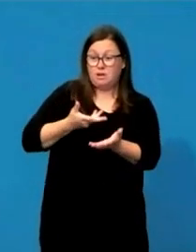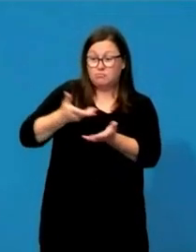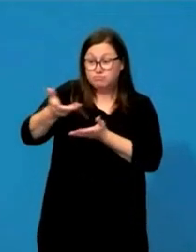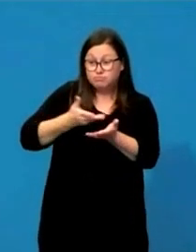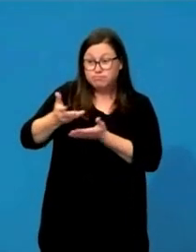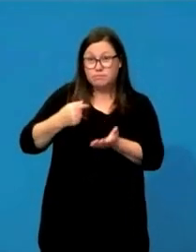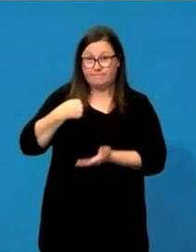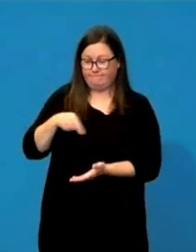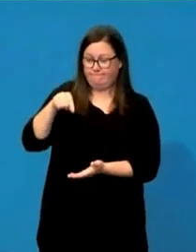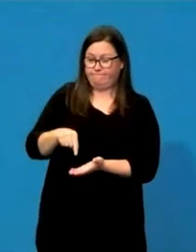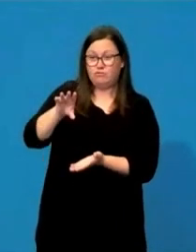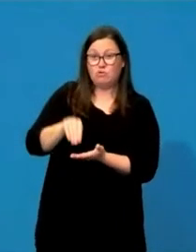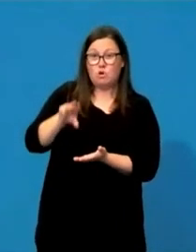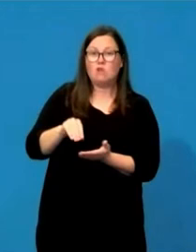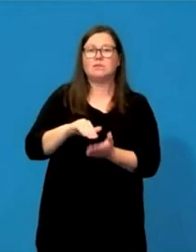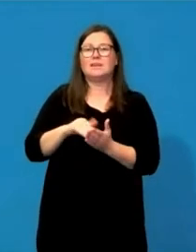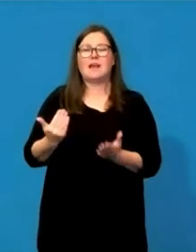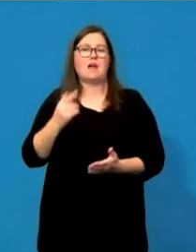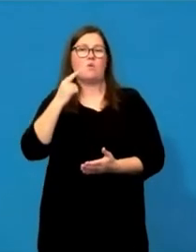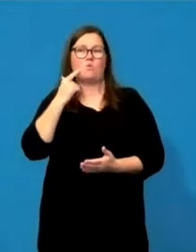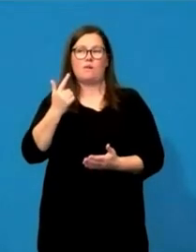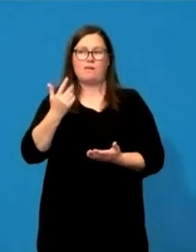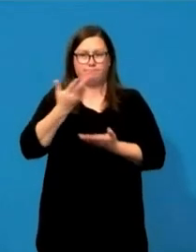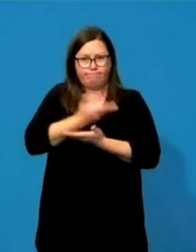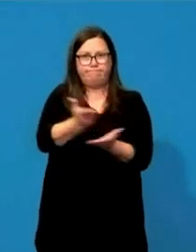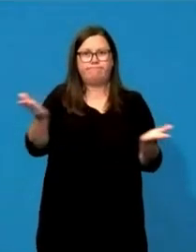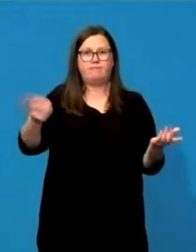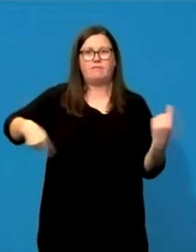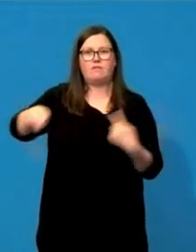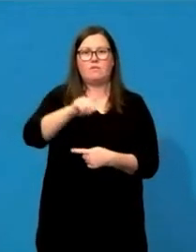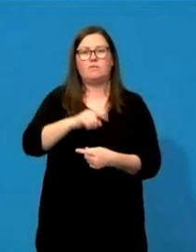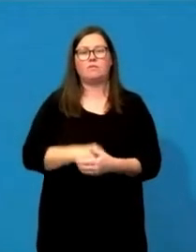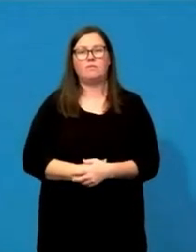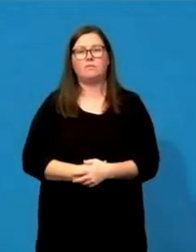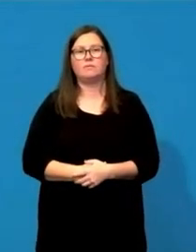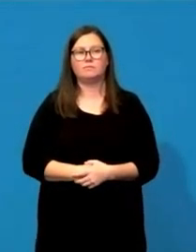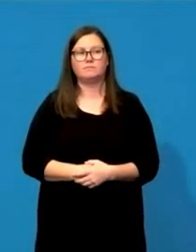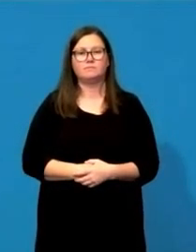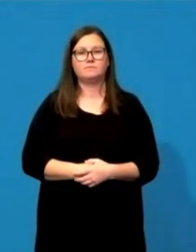Hey, Ronita, we're here today.